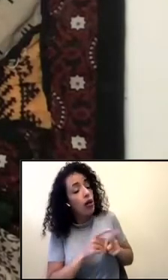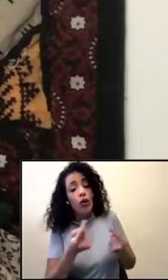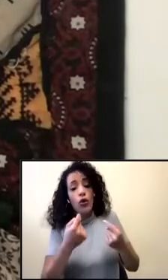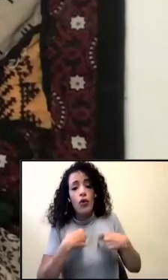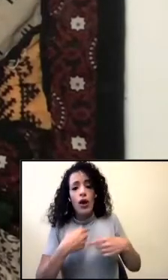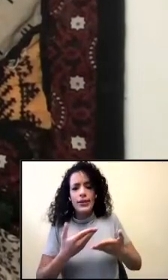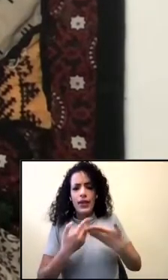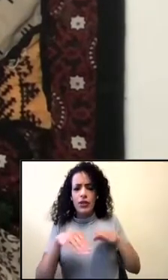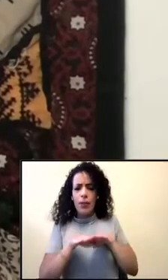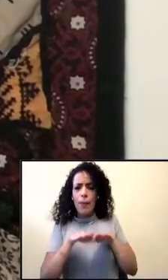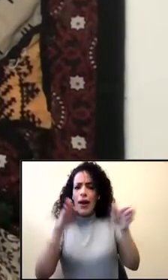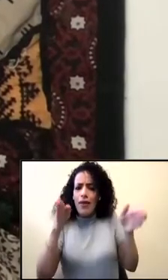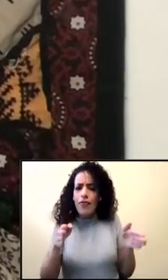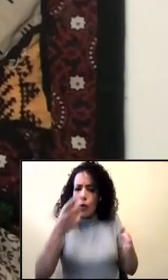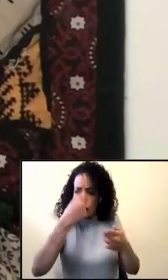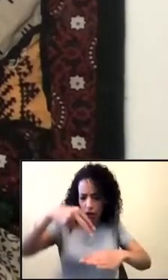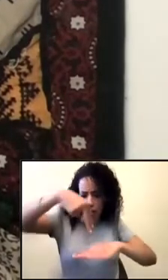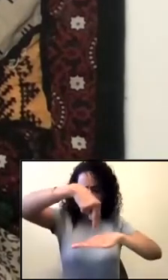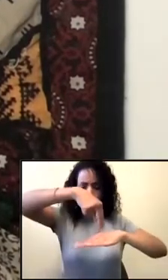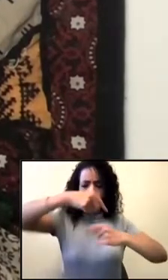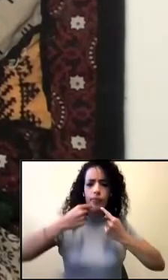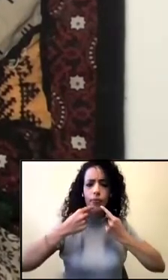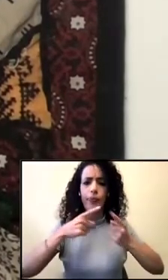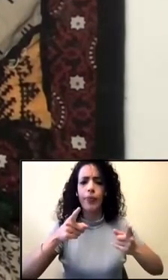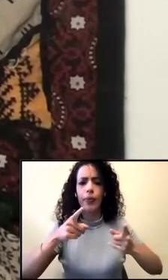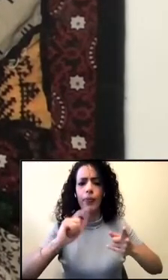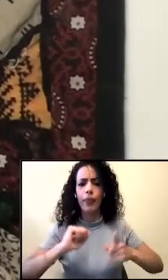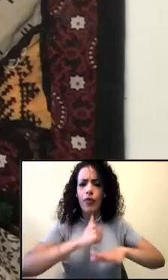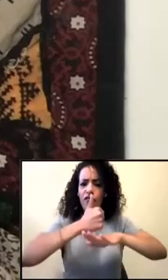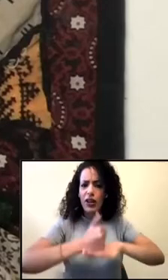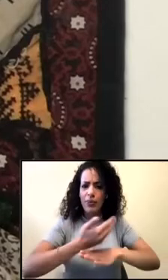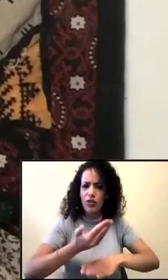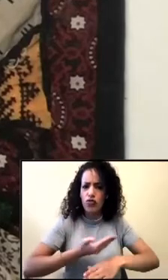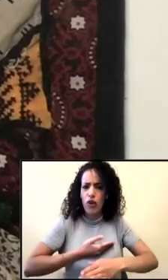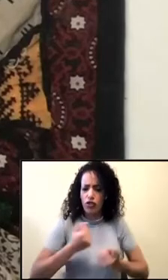gives us that fundamental right of ownership of our own stories. So there's nothing to